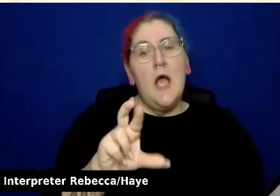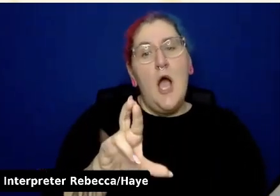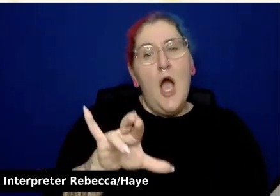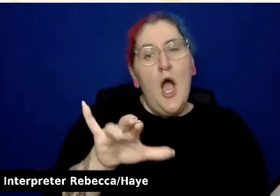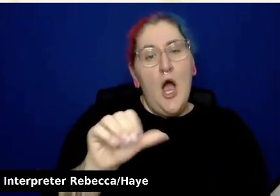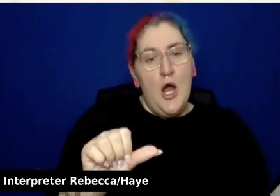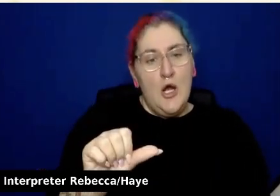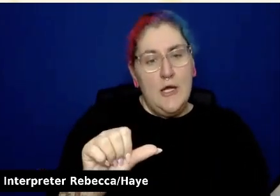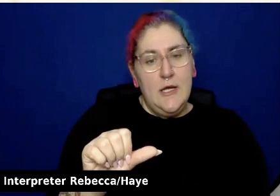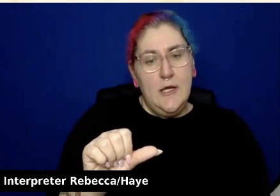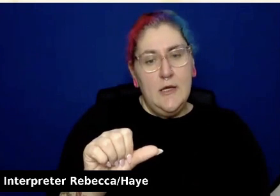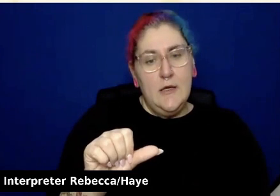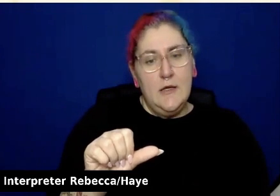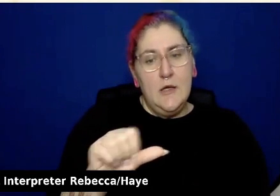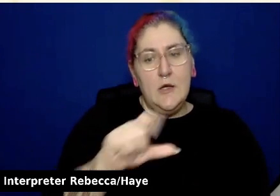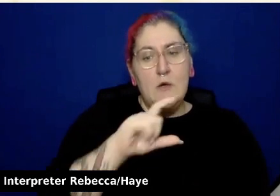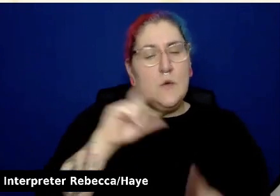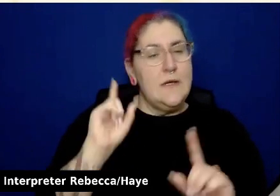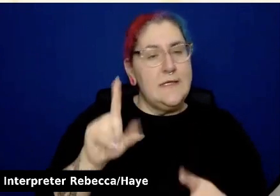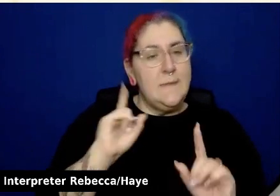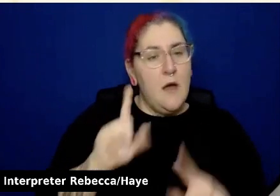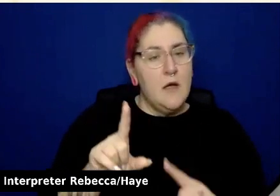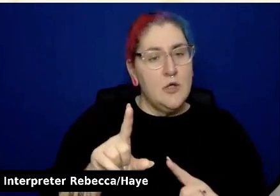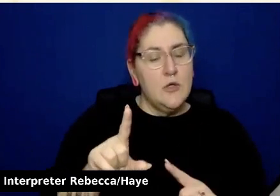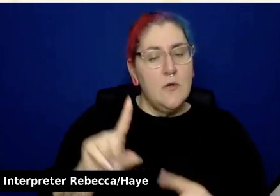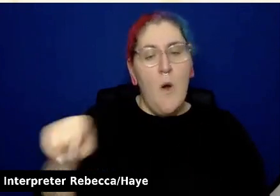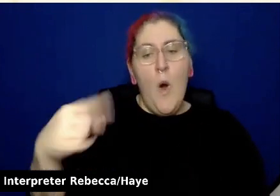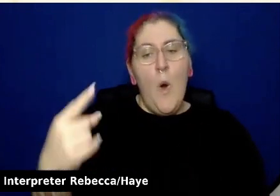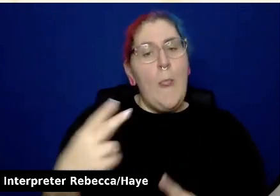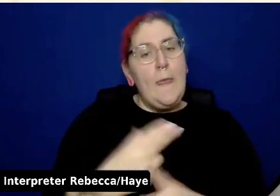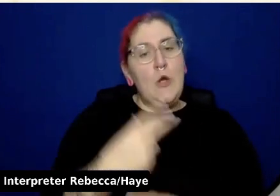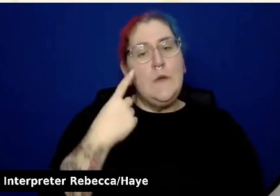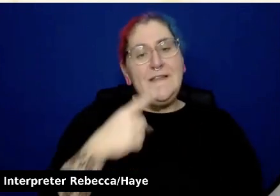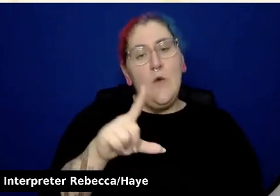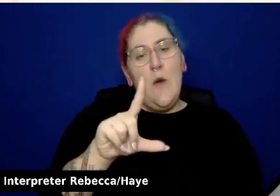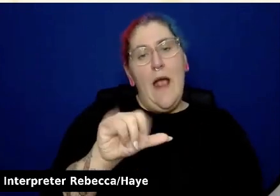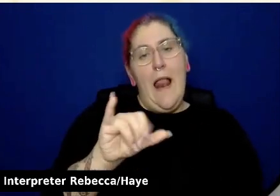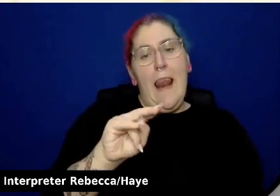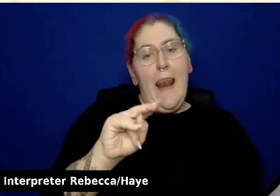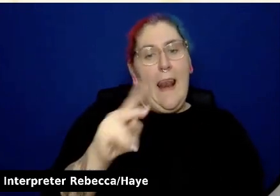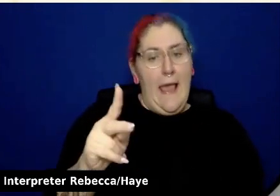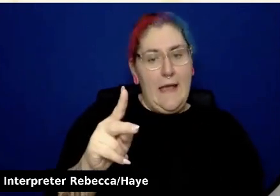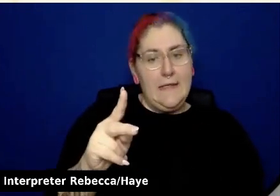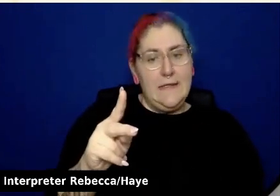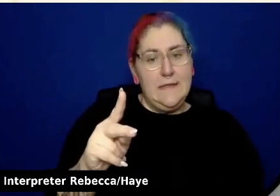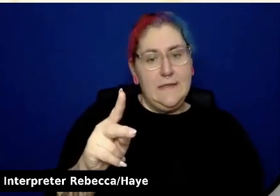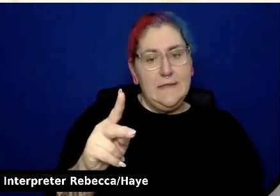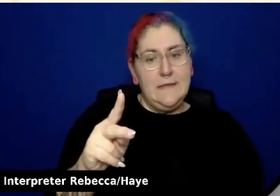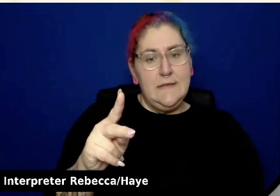aria-expanded should be used on links or buttons that cause the content to expand or collapse.